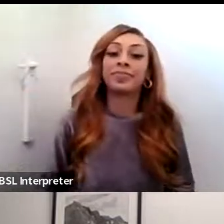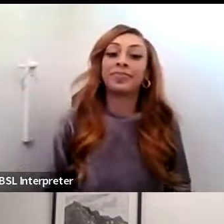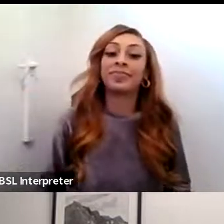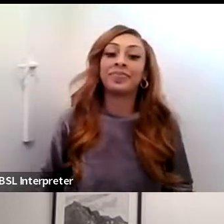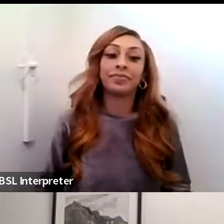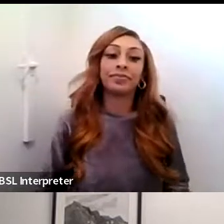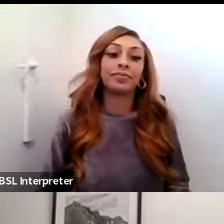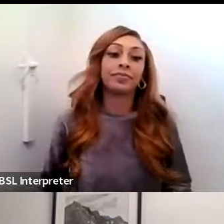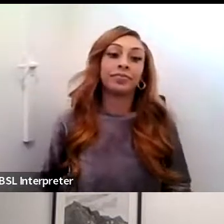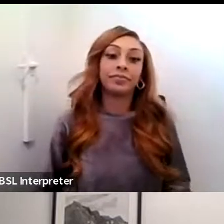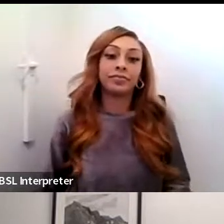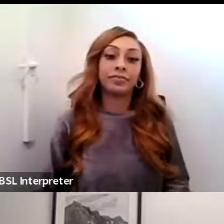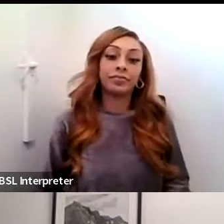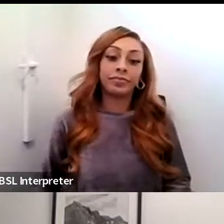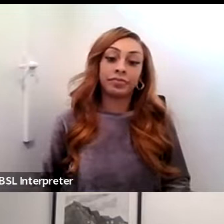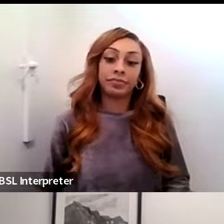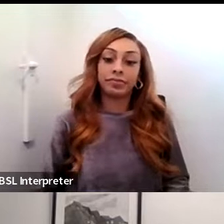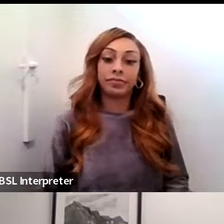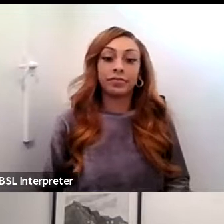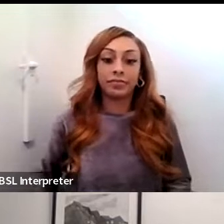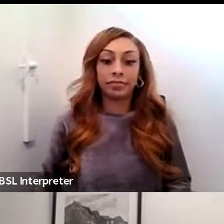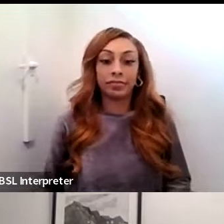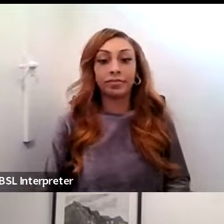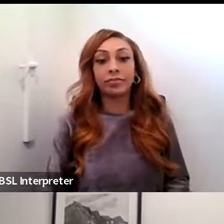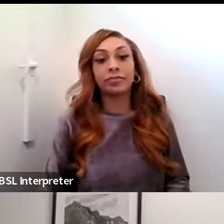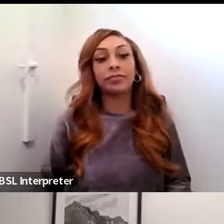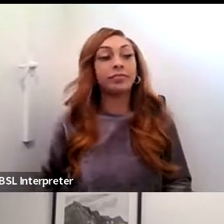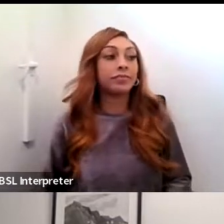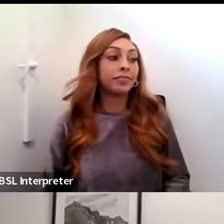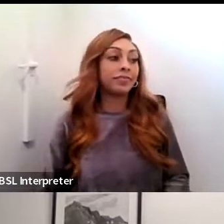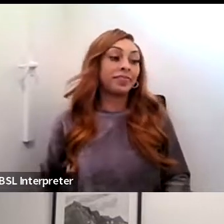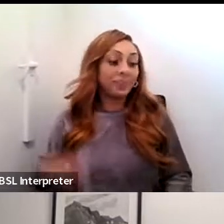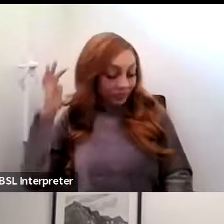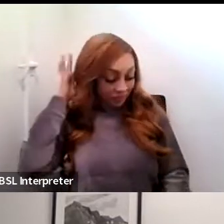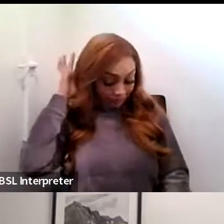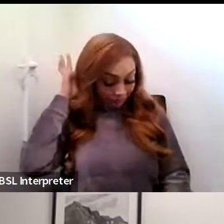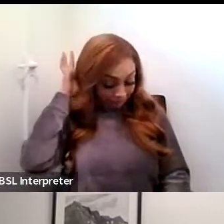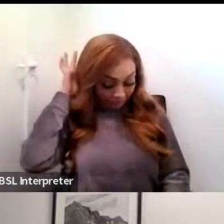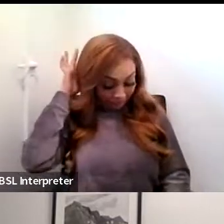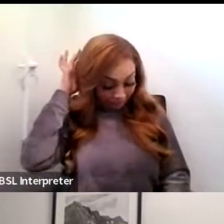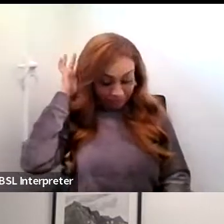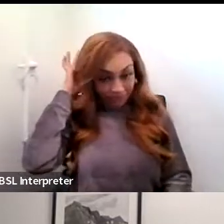I mean, conceptually, I completely agree. Practically, I don't know if it would work well.